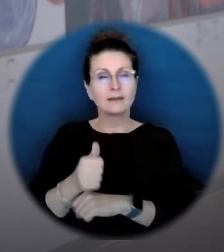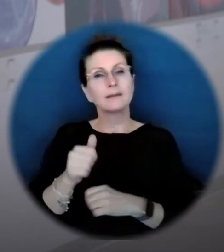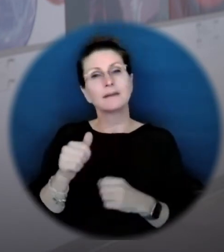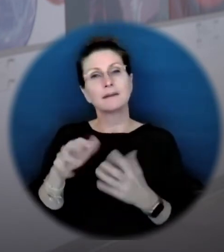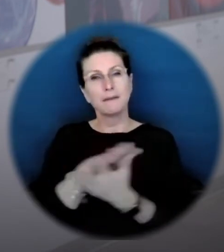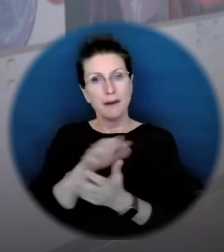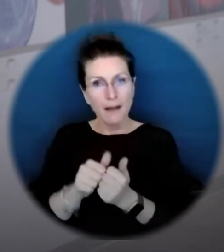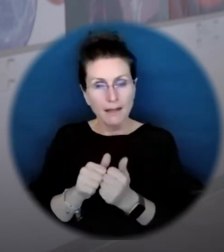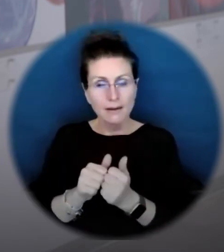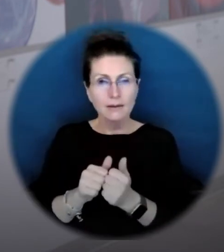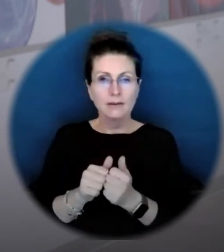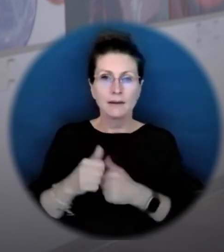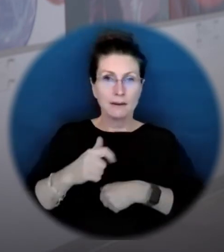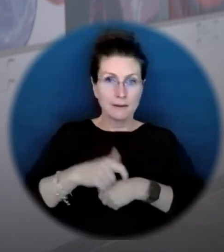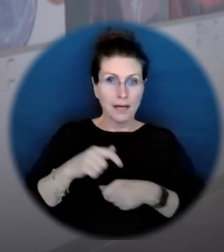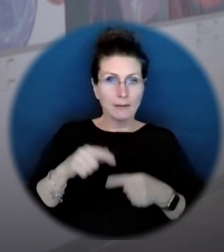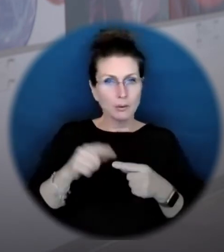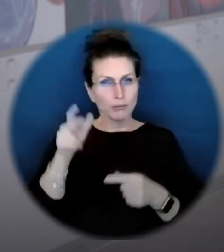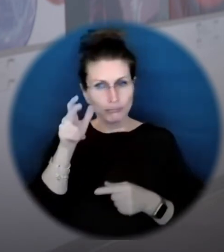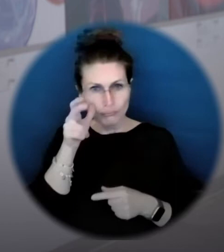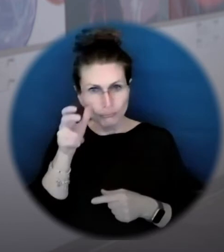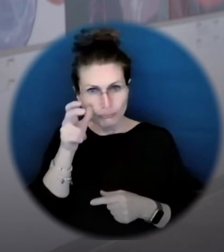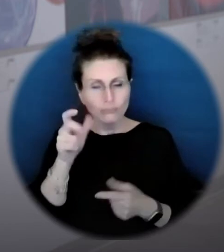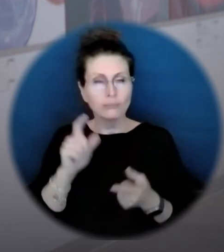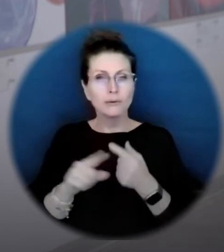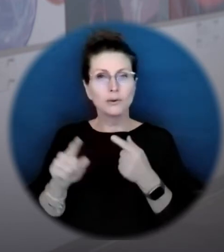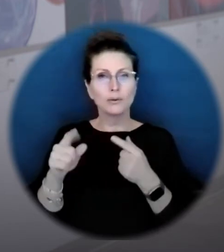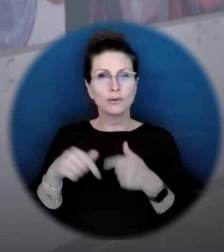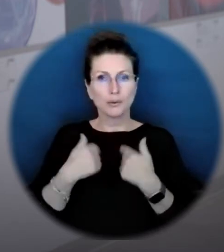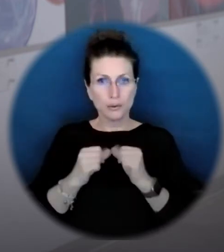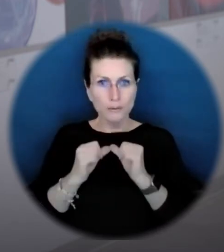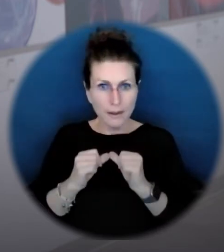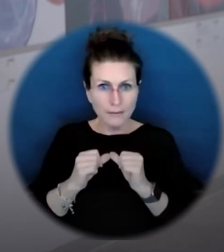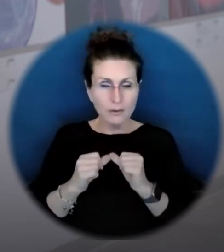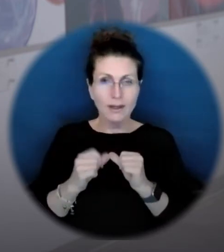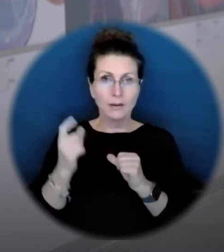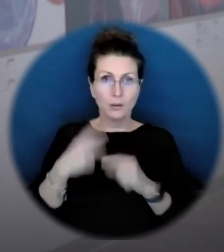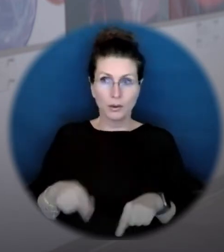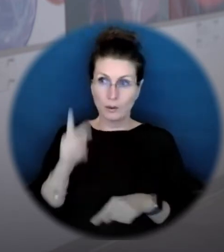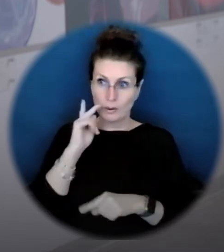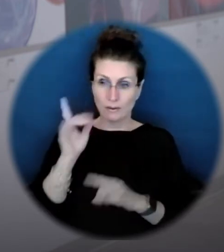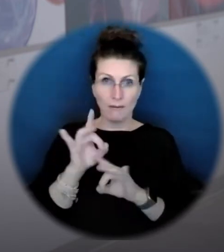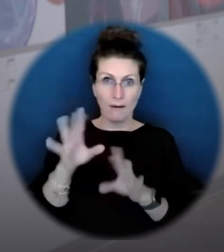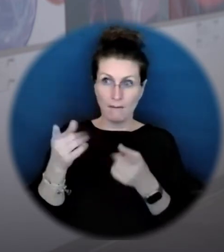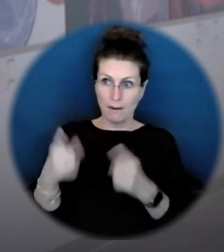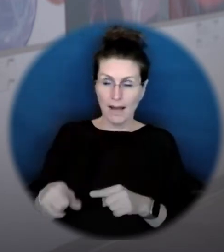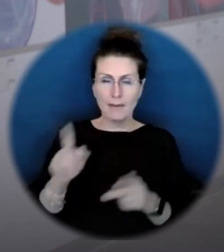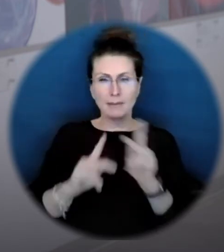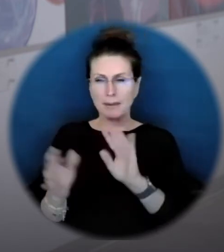Take the time to listen to survivors and speak up against harmful behavior wherever you can.